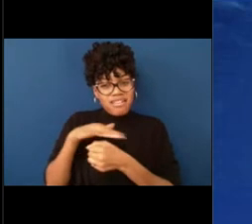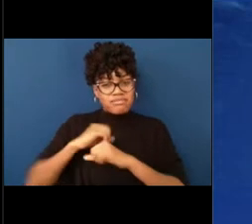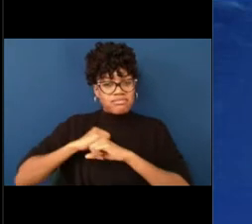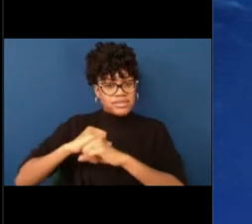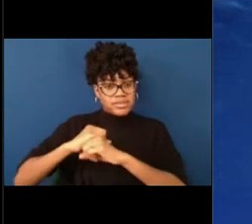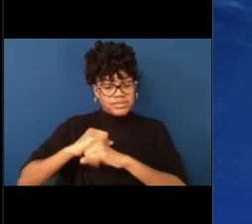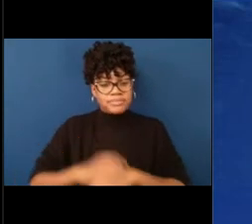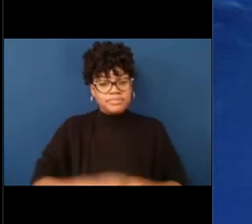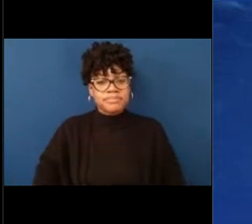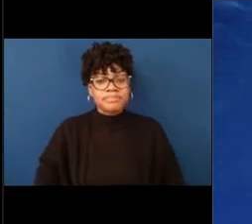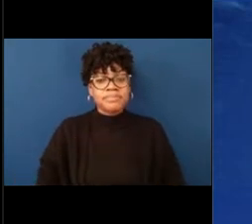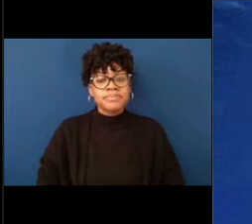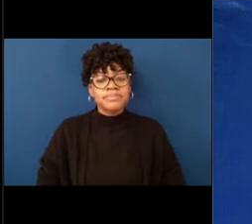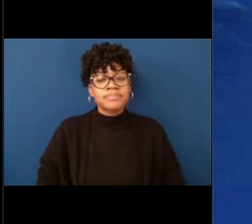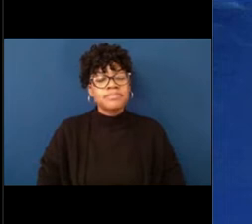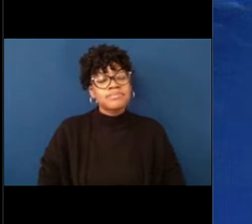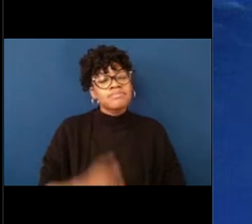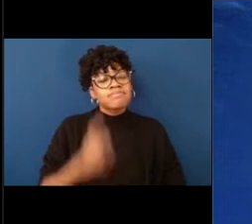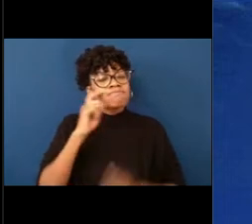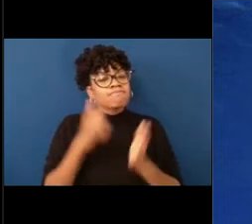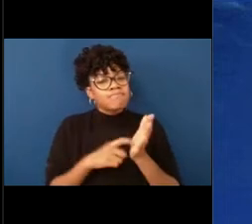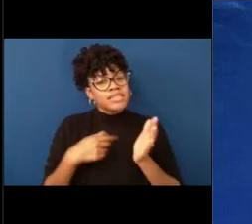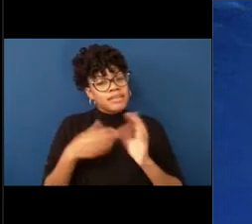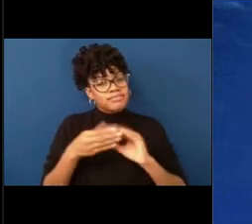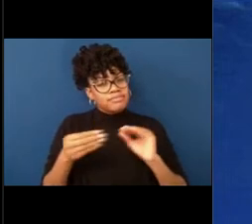I mentioned about the Hawaiian Islands being born.